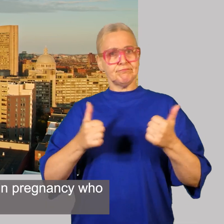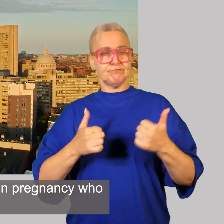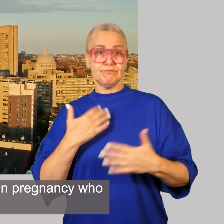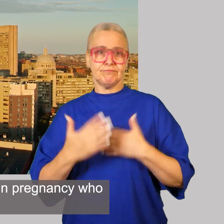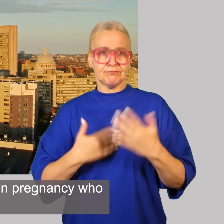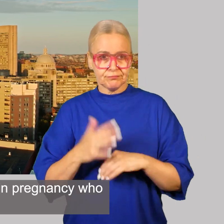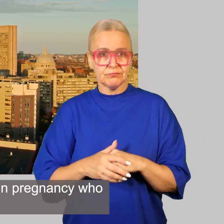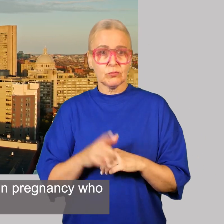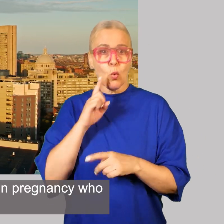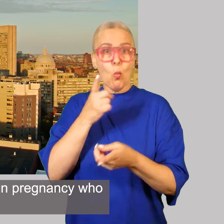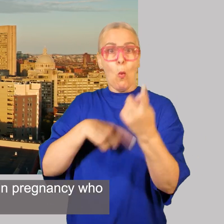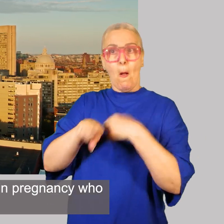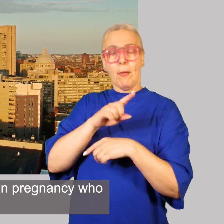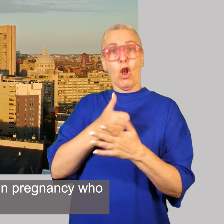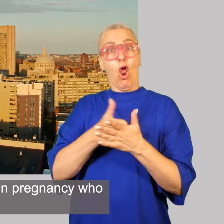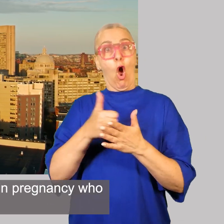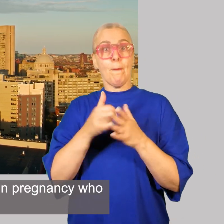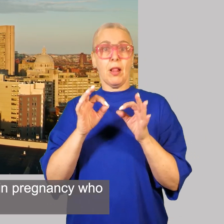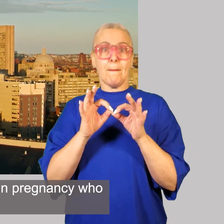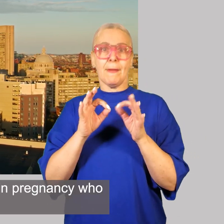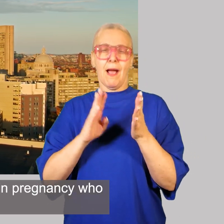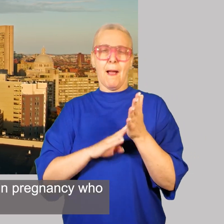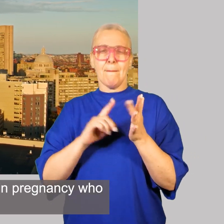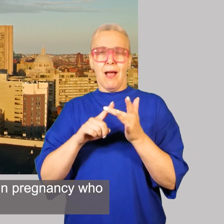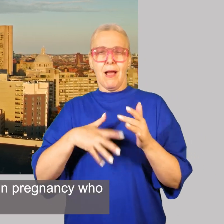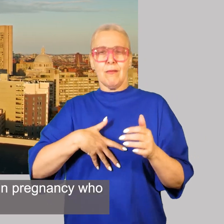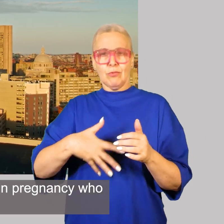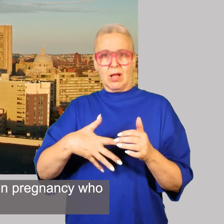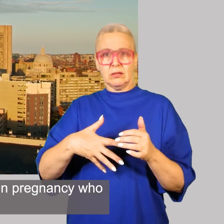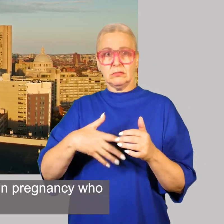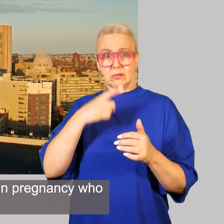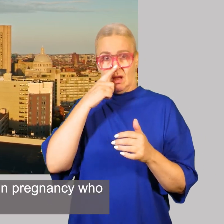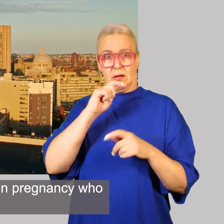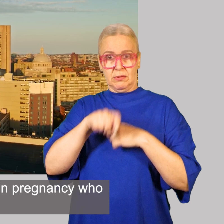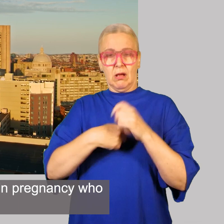In women who have a normal body mass index in pregnancy who go on to develop gestational